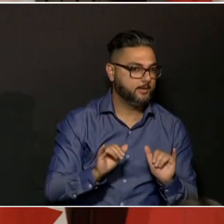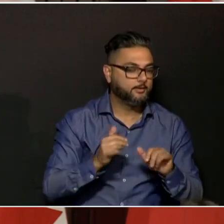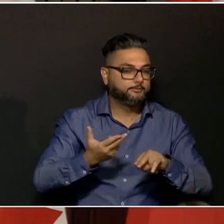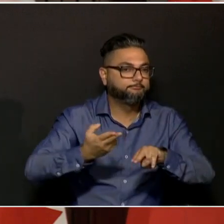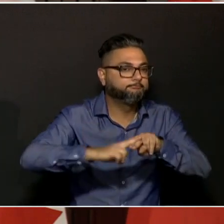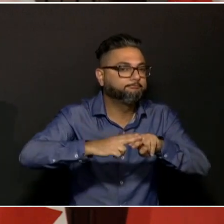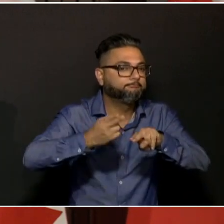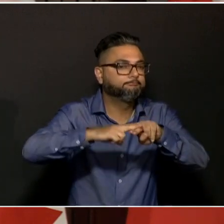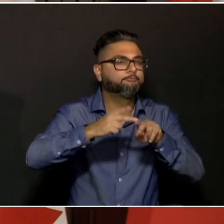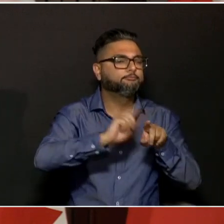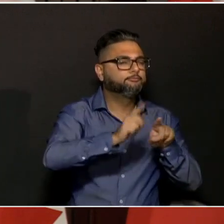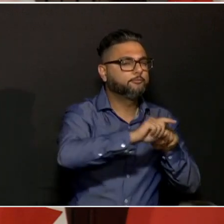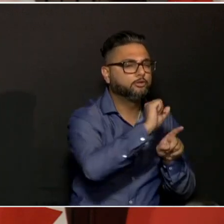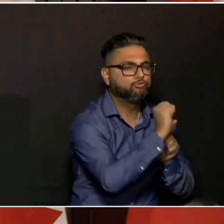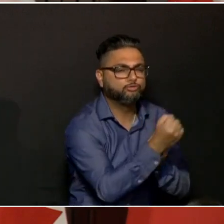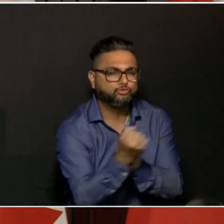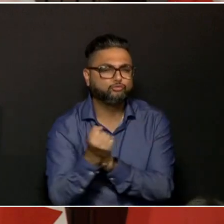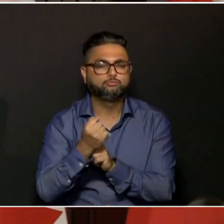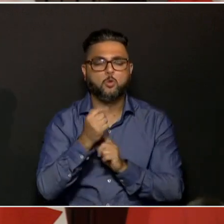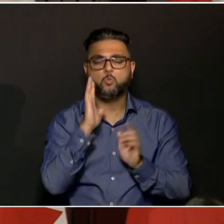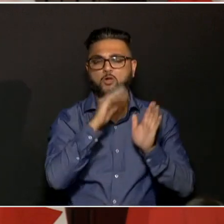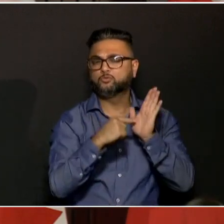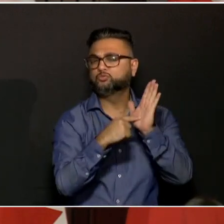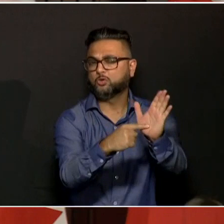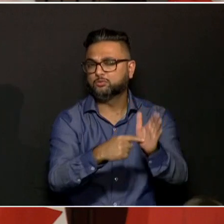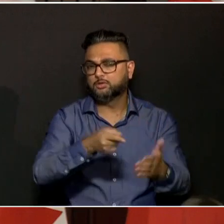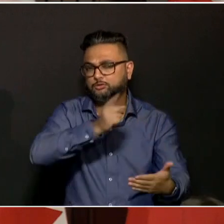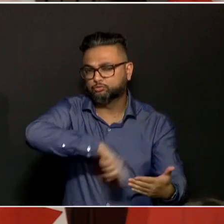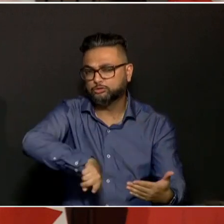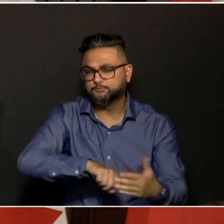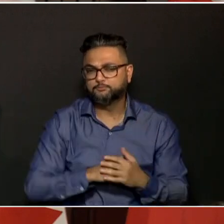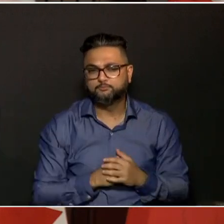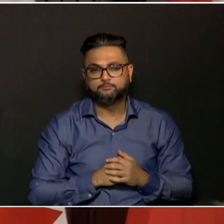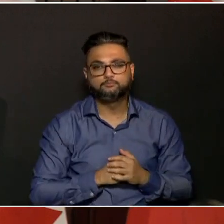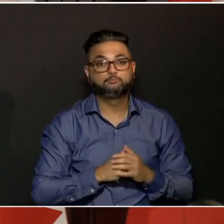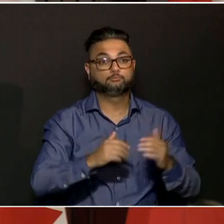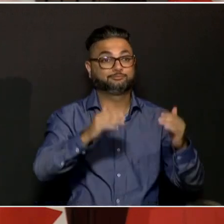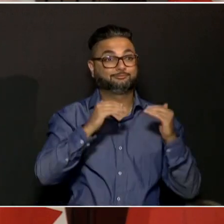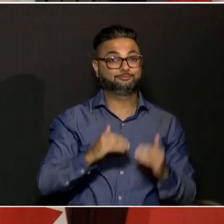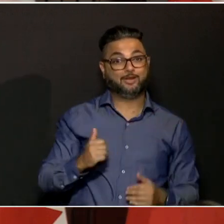and that people can see it as well and there's different scenarios. Next is from Sean